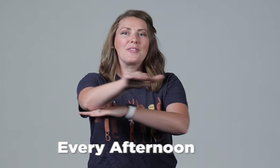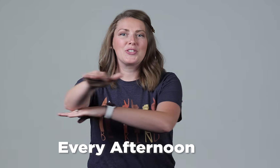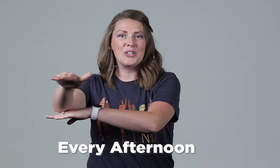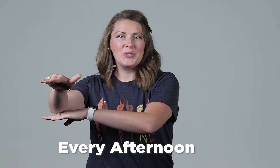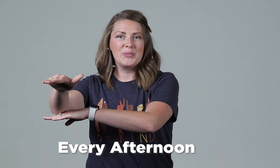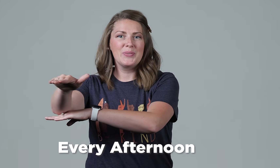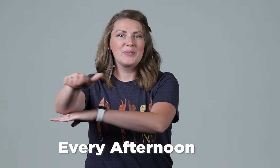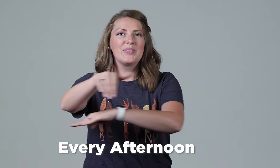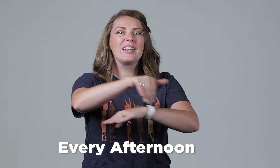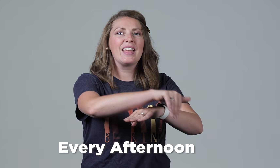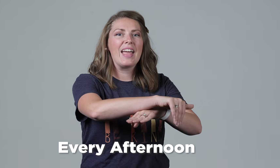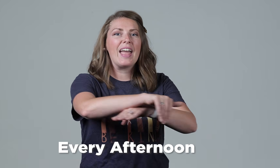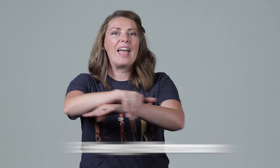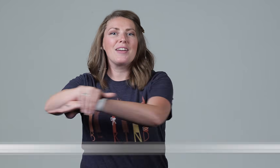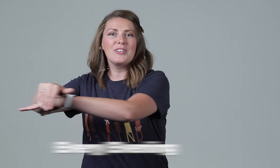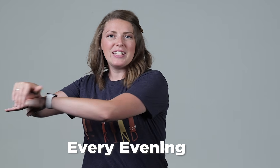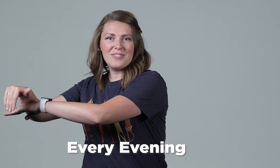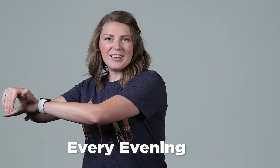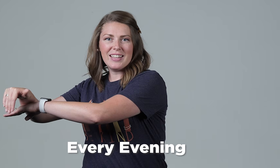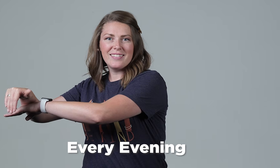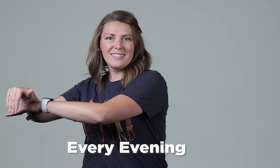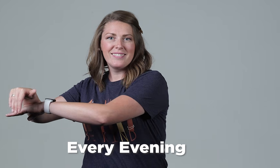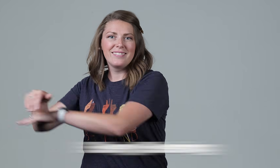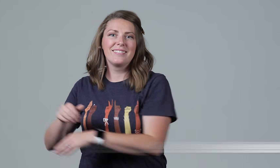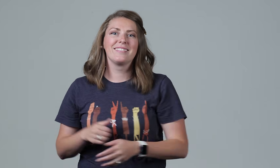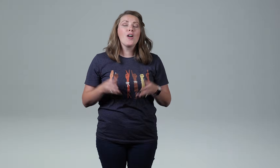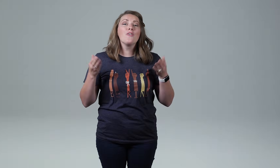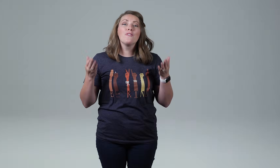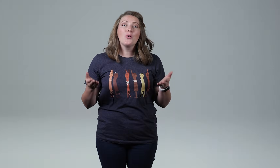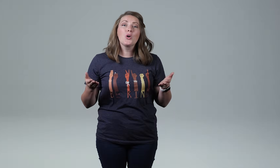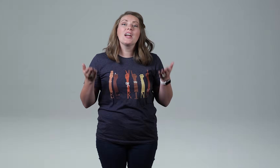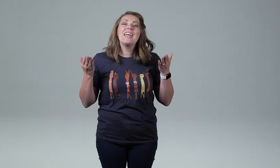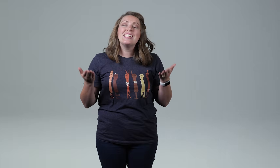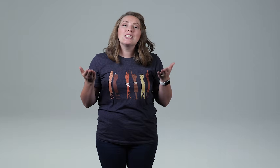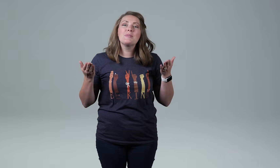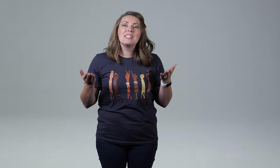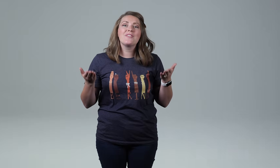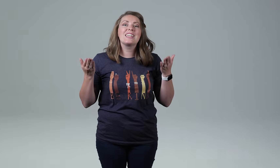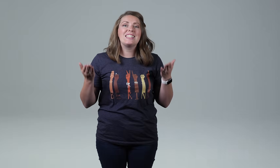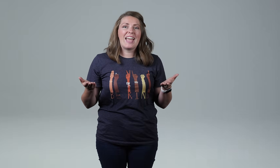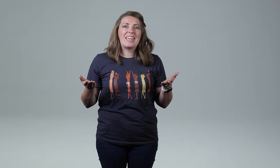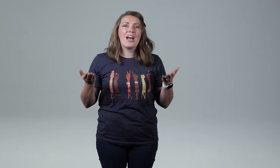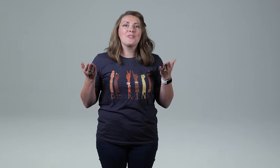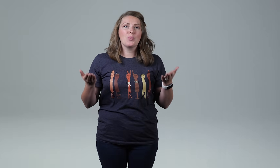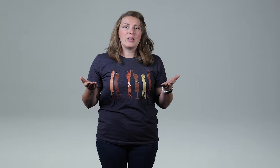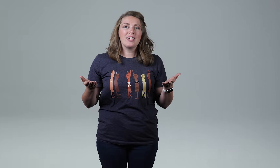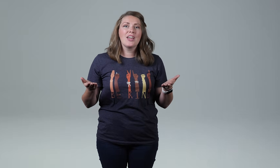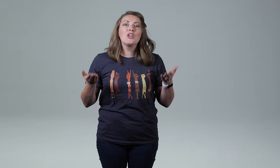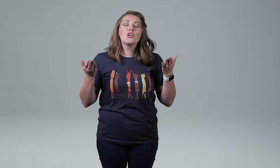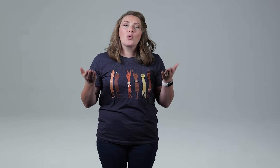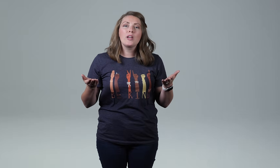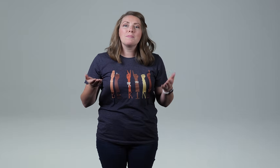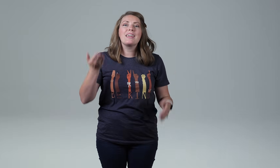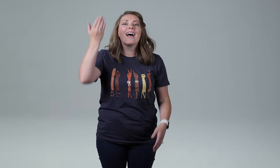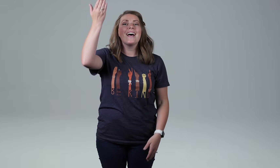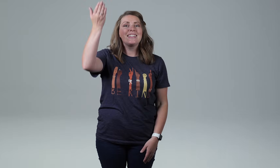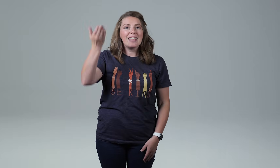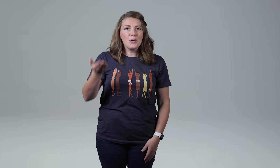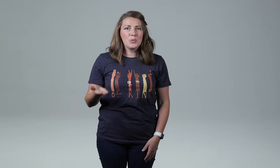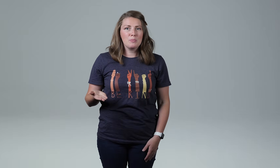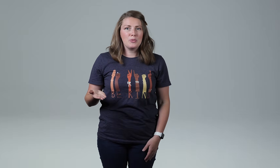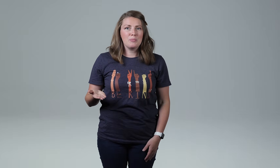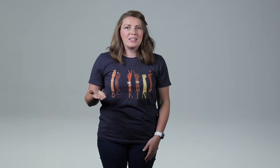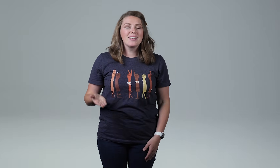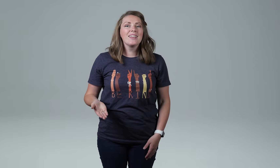afternoon, every evening. For any specific day of the week, you're going to make a downward movement